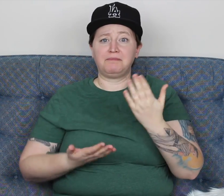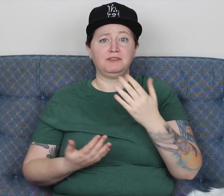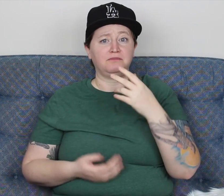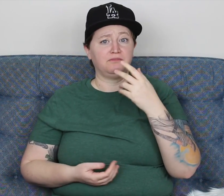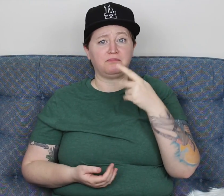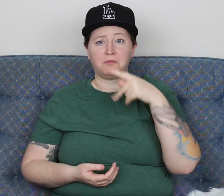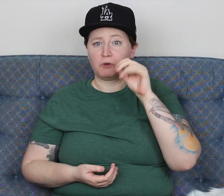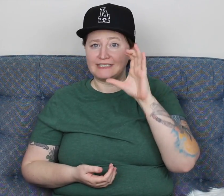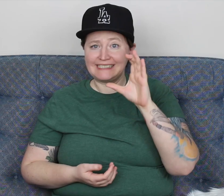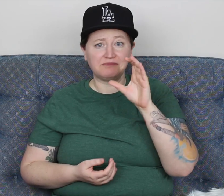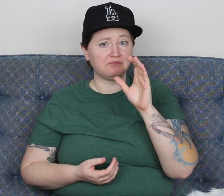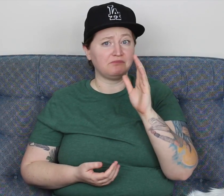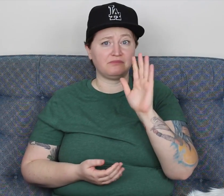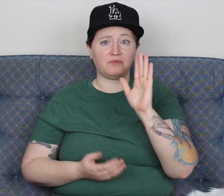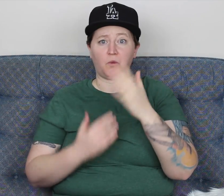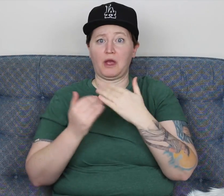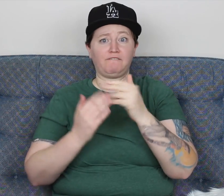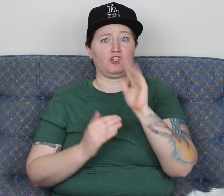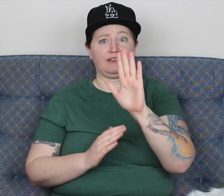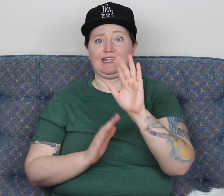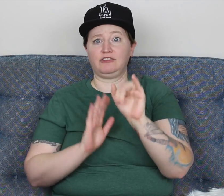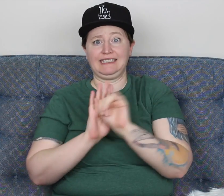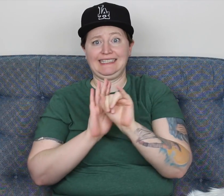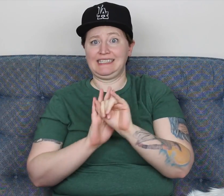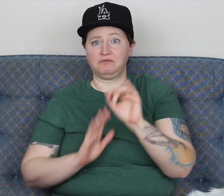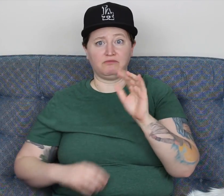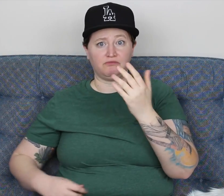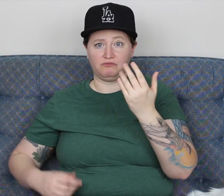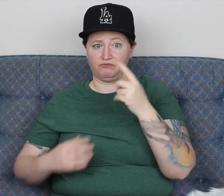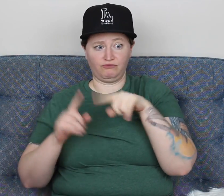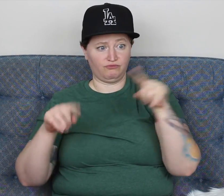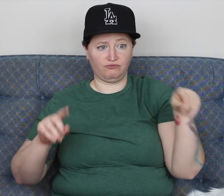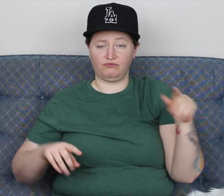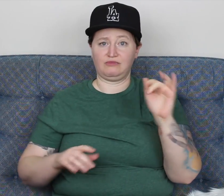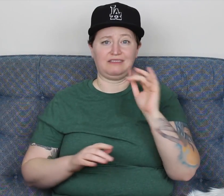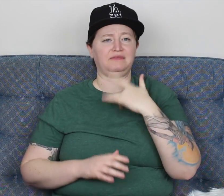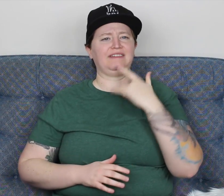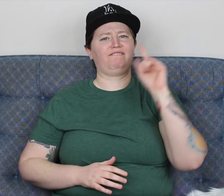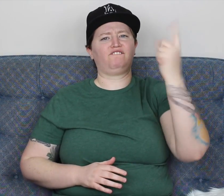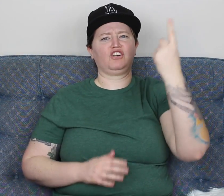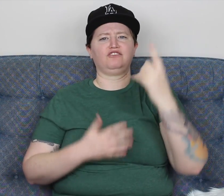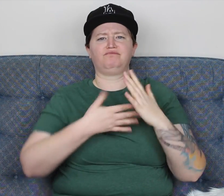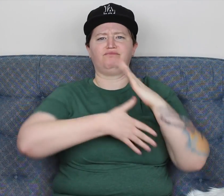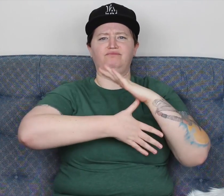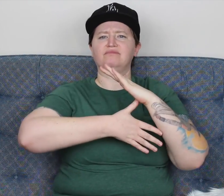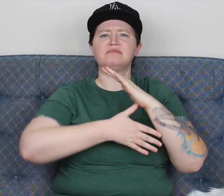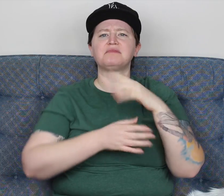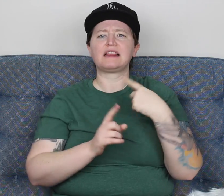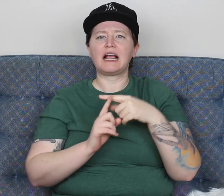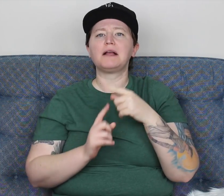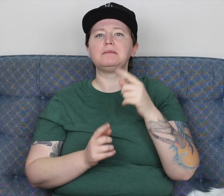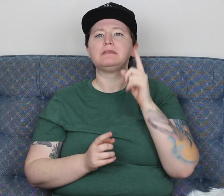Maybe it's being lesbian, maybe it's being a person of color. Whatever the identity is, they may feel something else is first